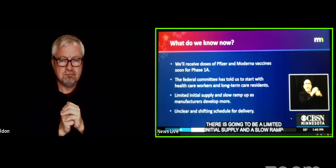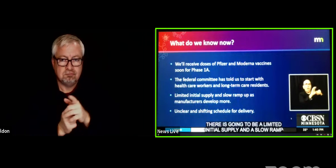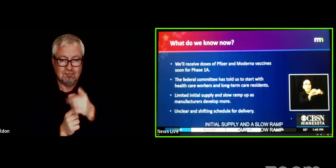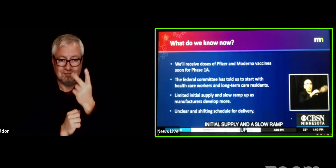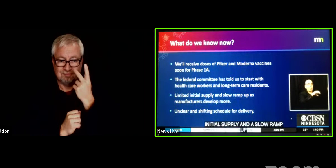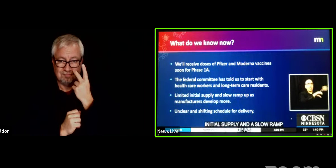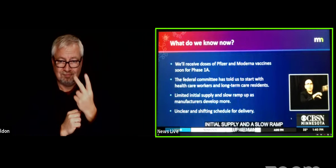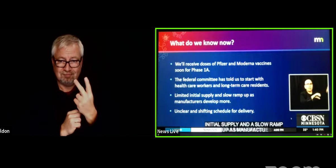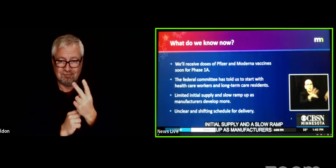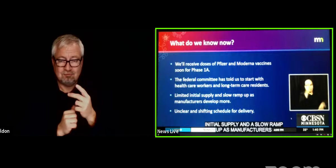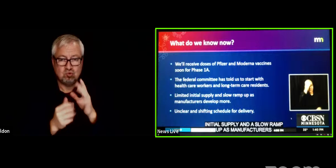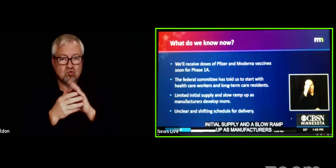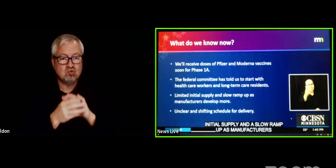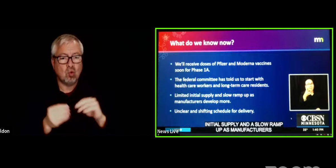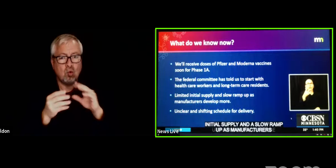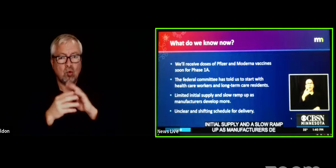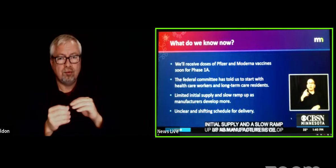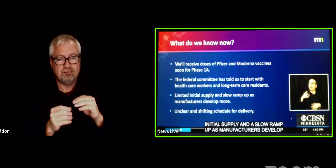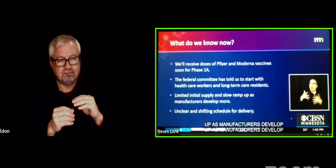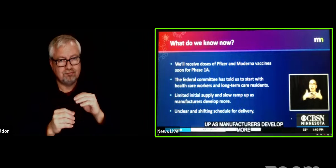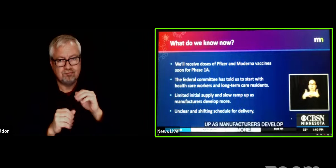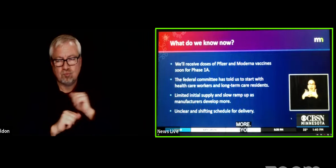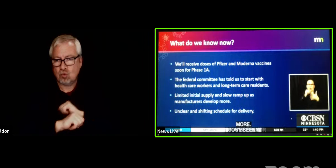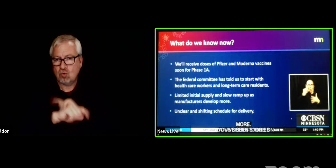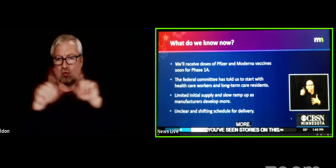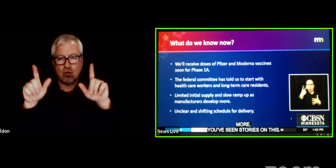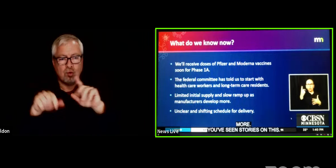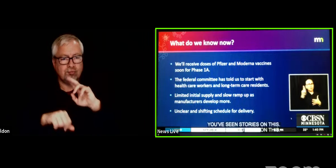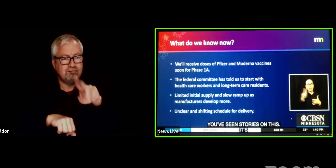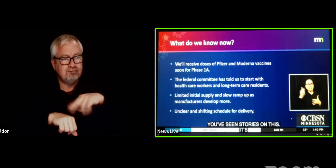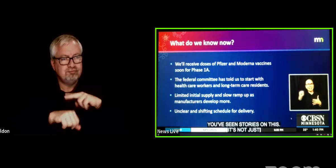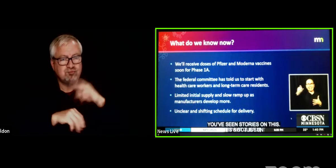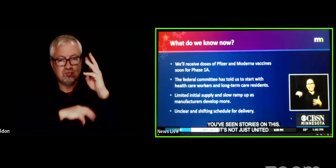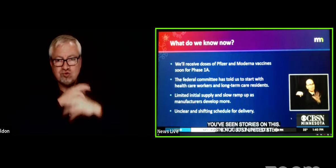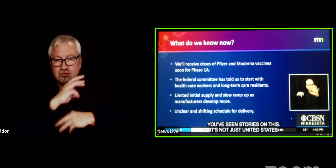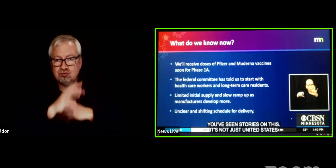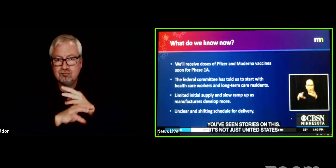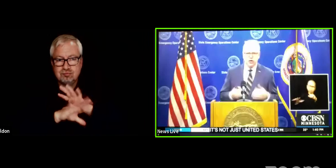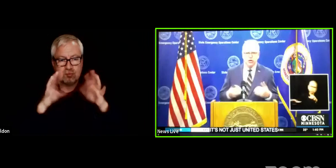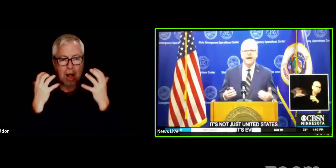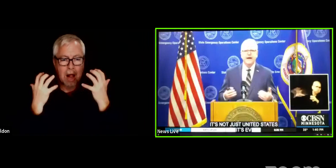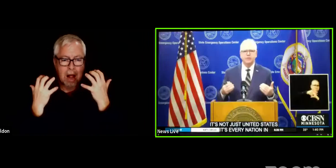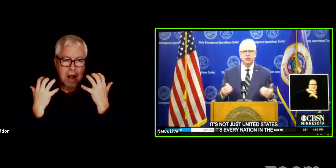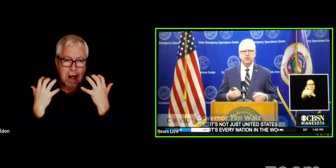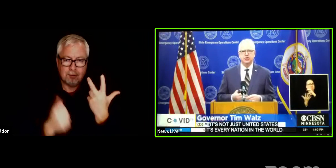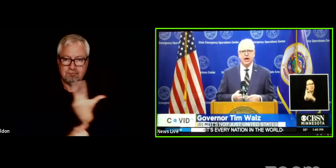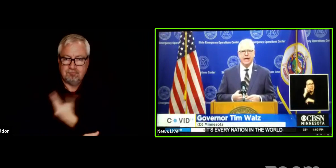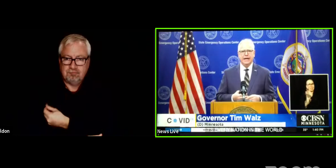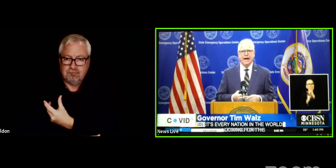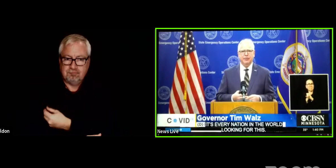NECKACHES IN THE WORLD LOOKING FOR THIS SO WITH THE WORLD'S NEARLY 8 BILLION PEOPLE, THERE IS A LOT OF DOSES TO TRY TO GET OUT